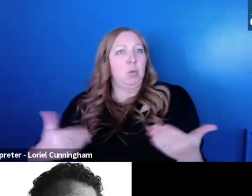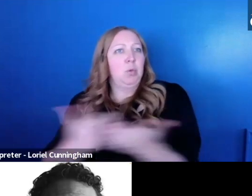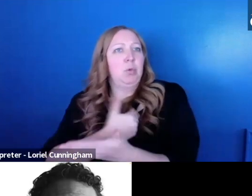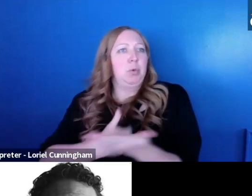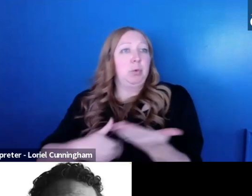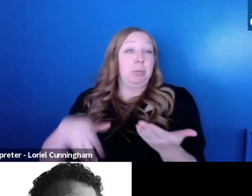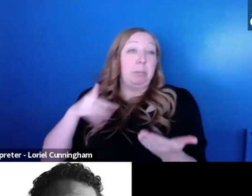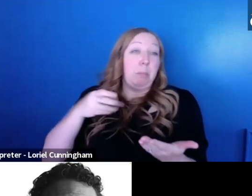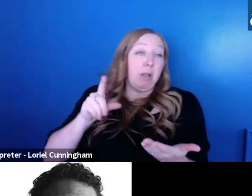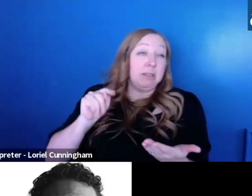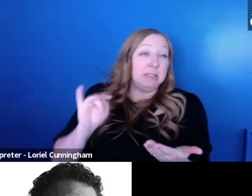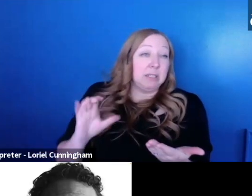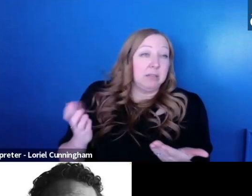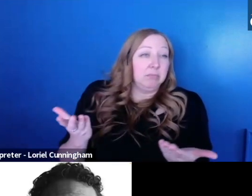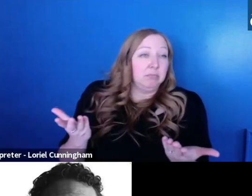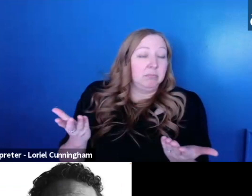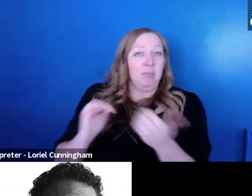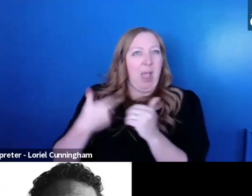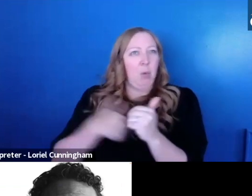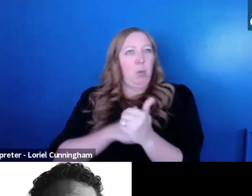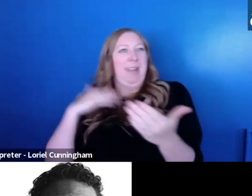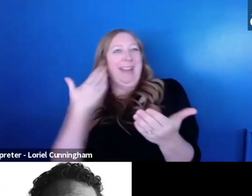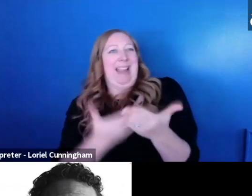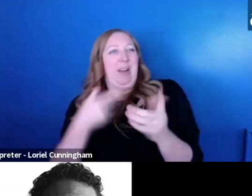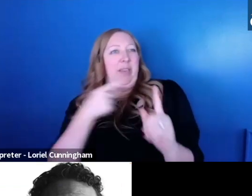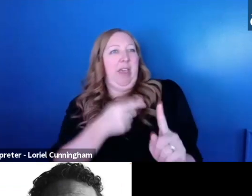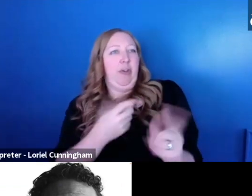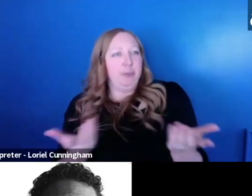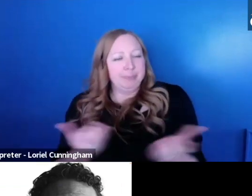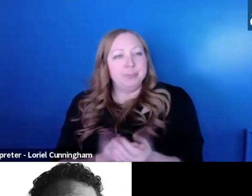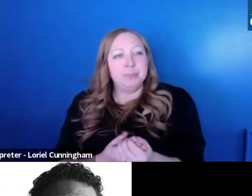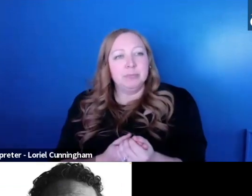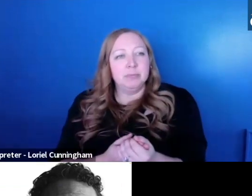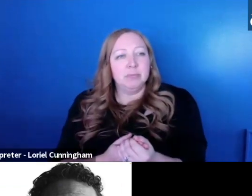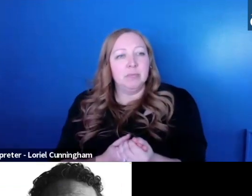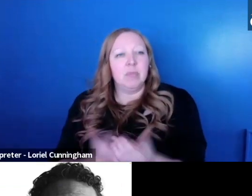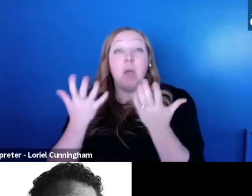us to kind of think